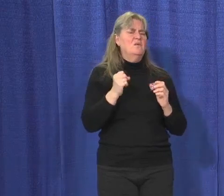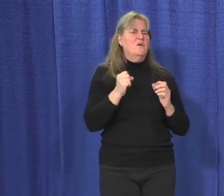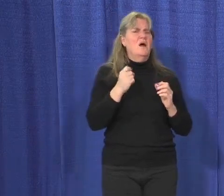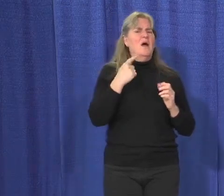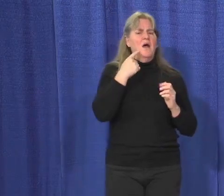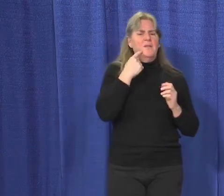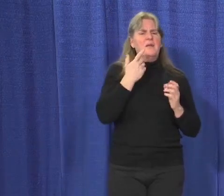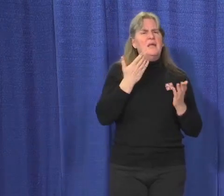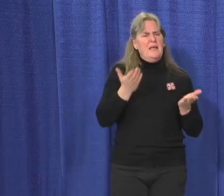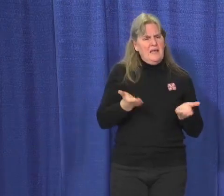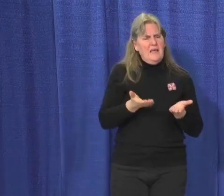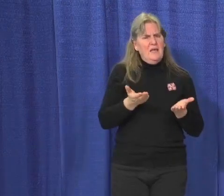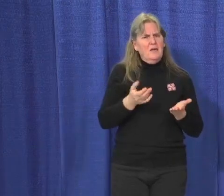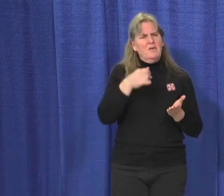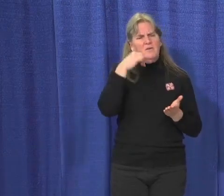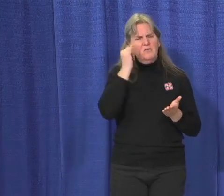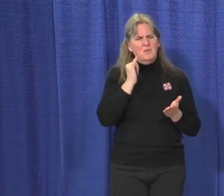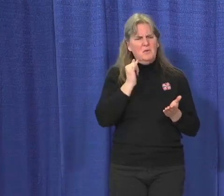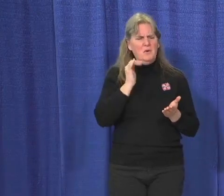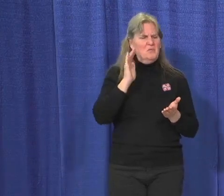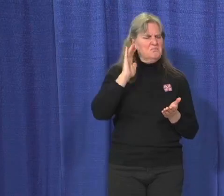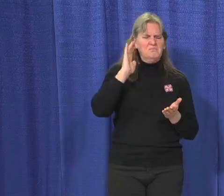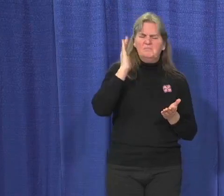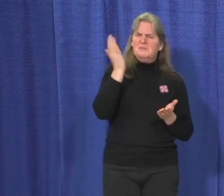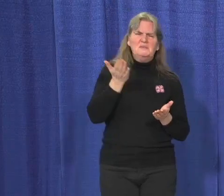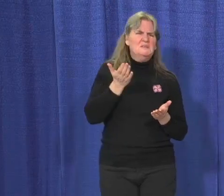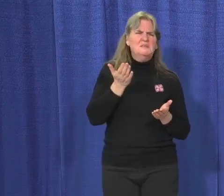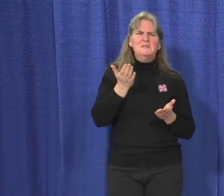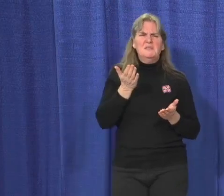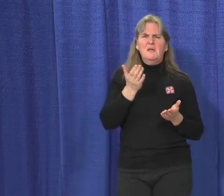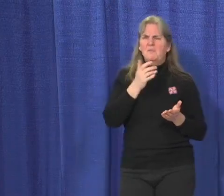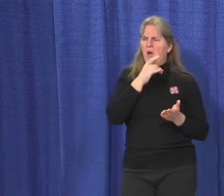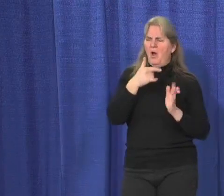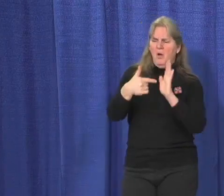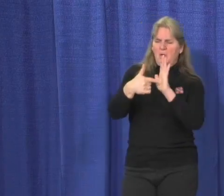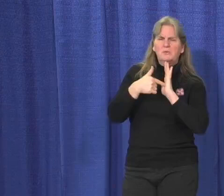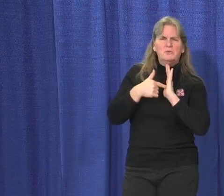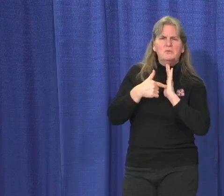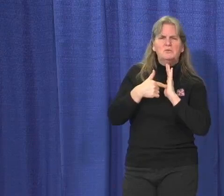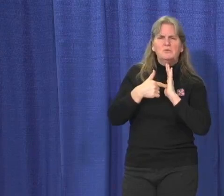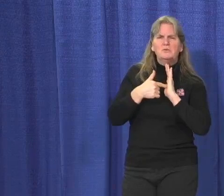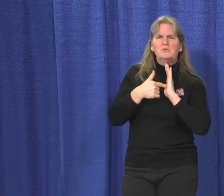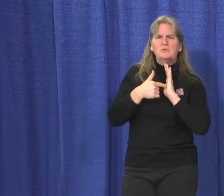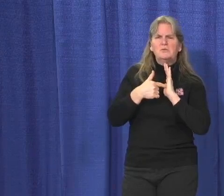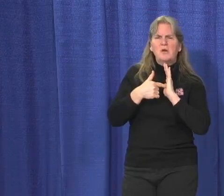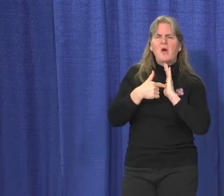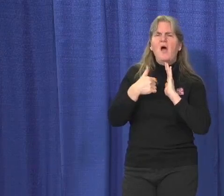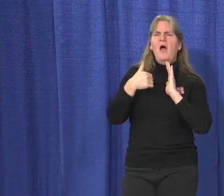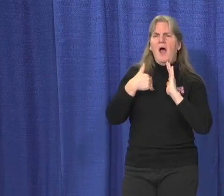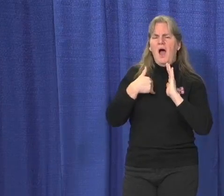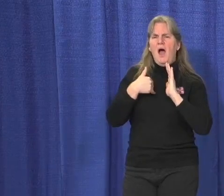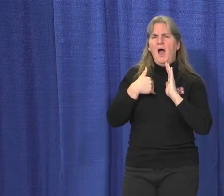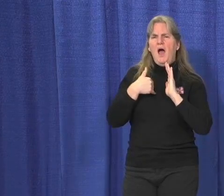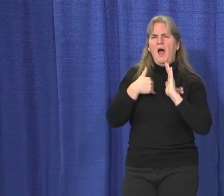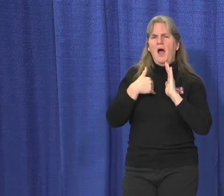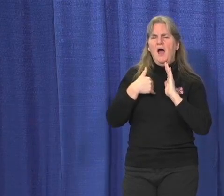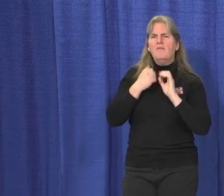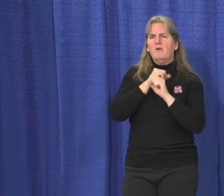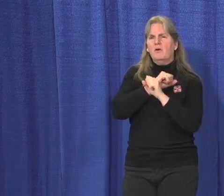I would say we have many signals that do not indicate that we've had a significant undetected